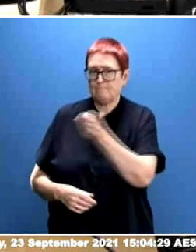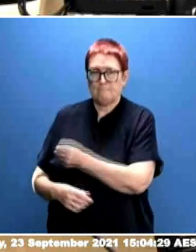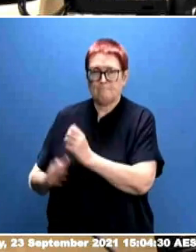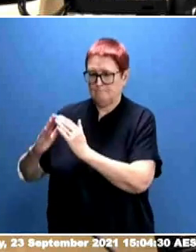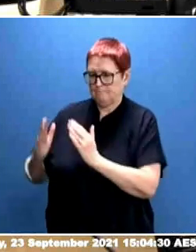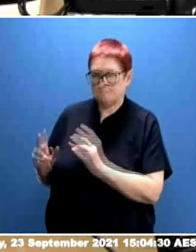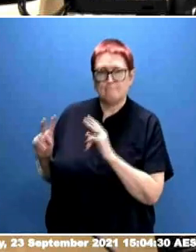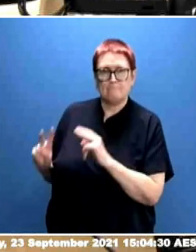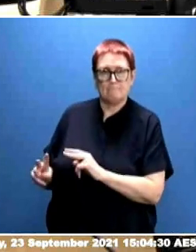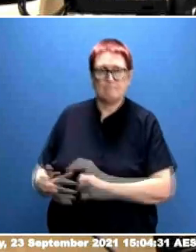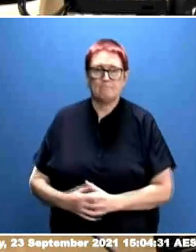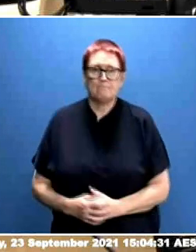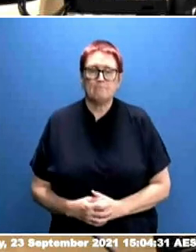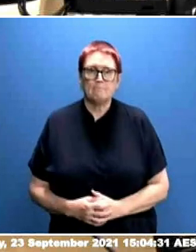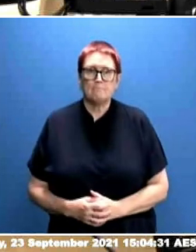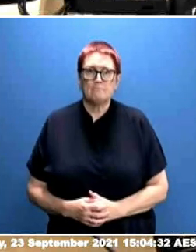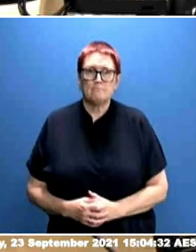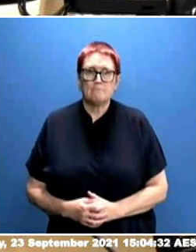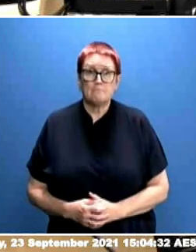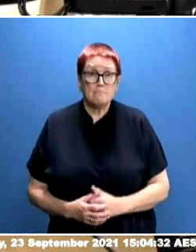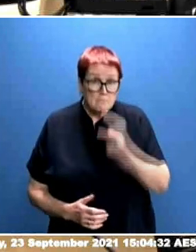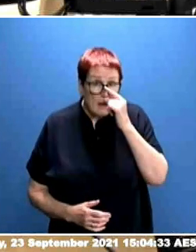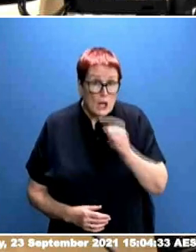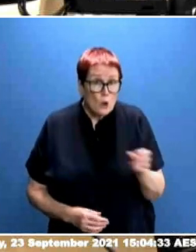could enter into the Safe Care House?